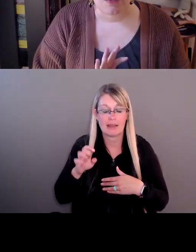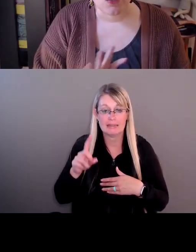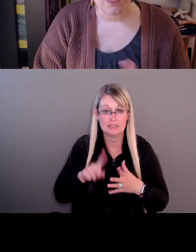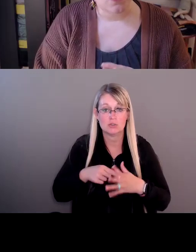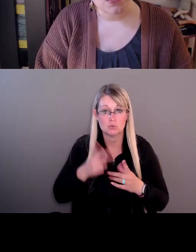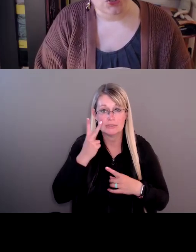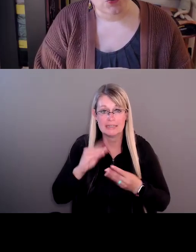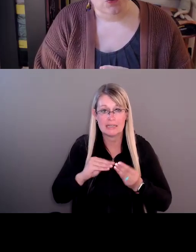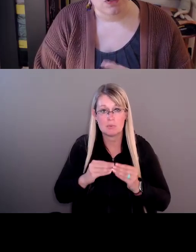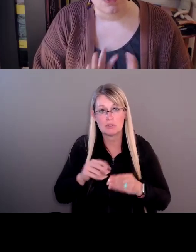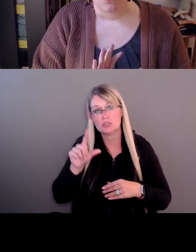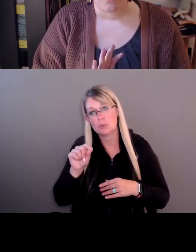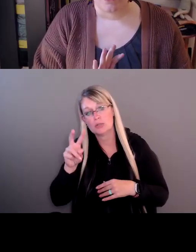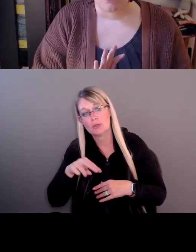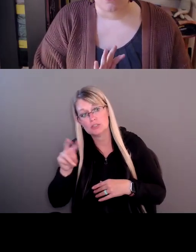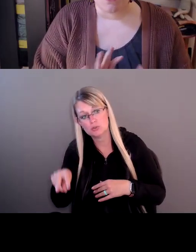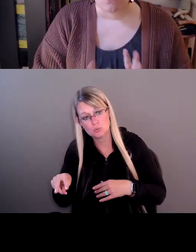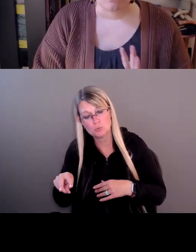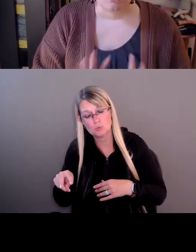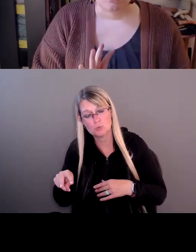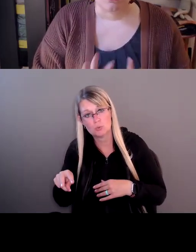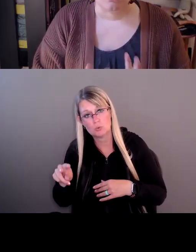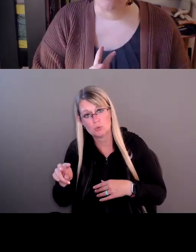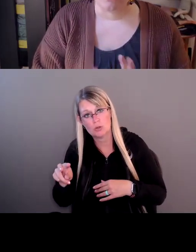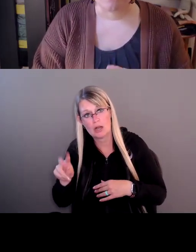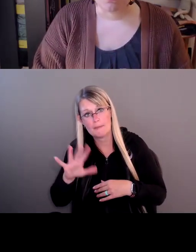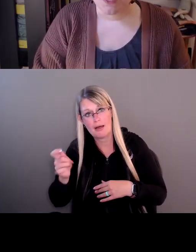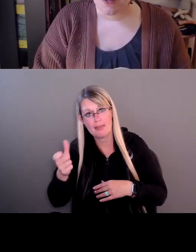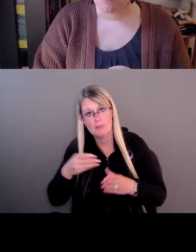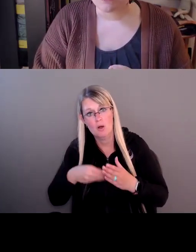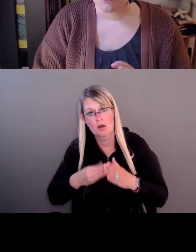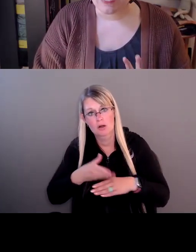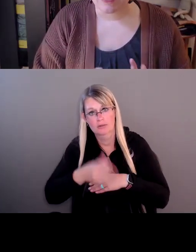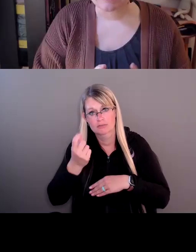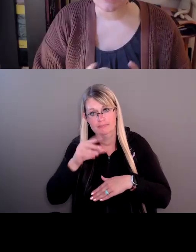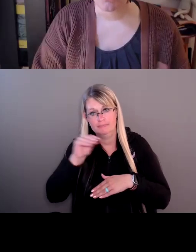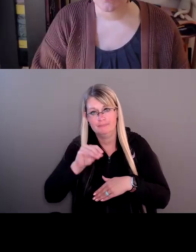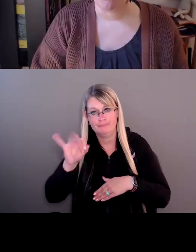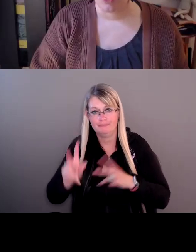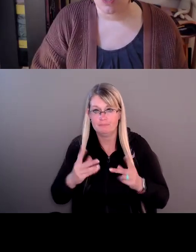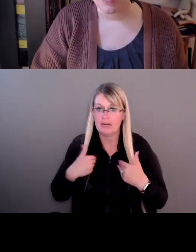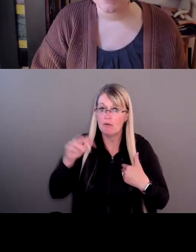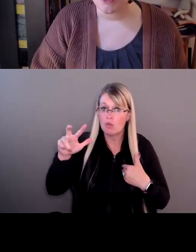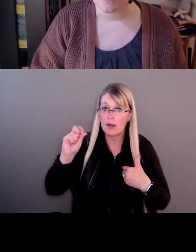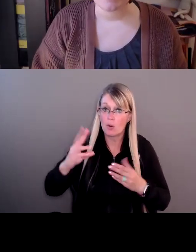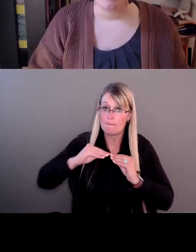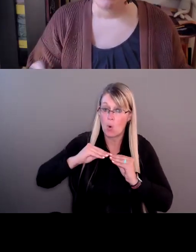like 2022 where about a little over 11% of people had at least three or more chronic conditions,